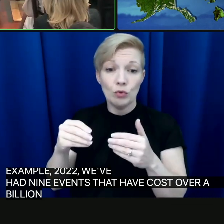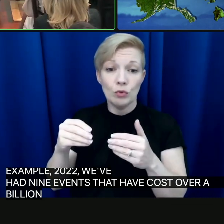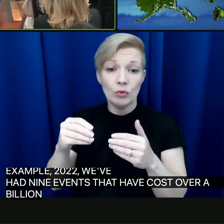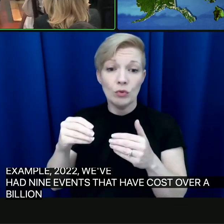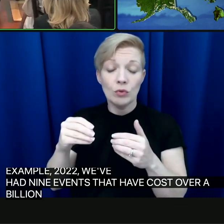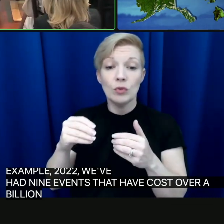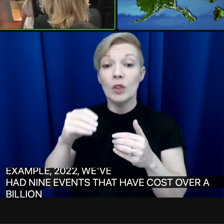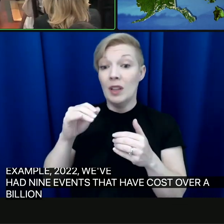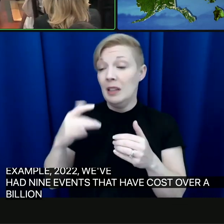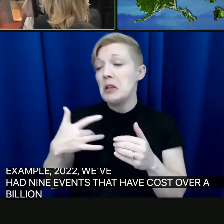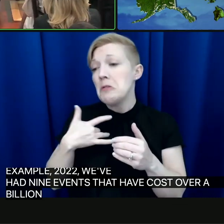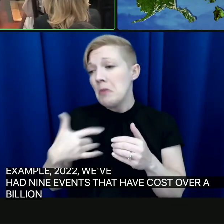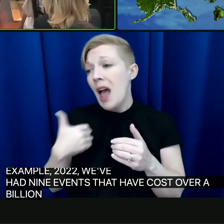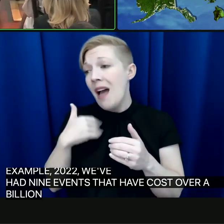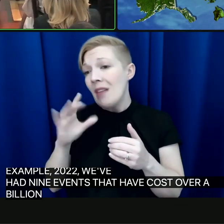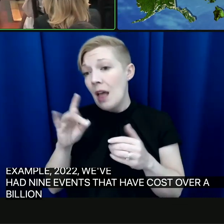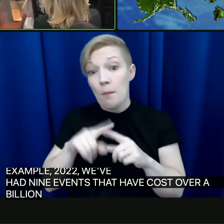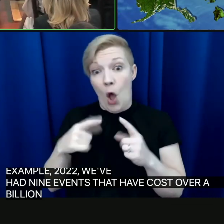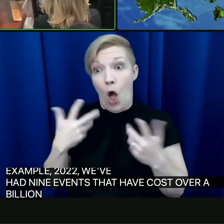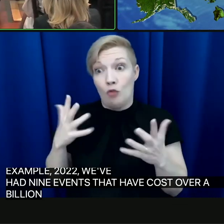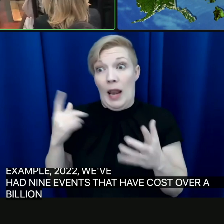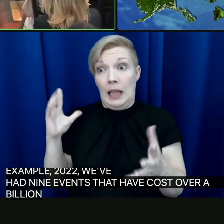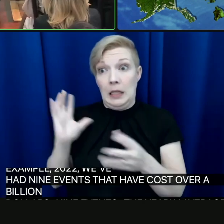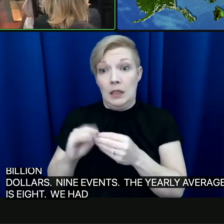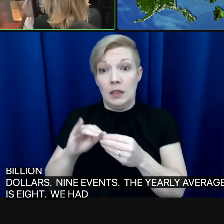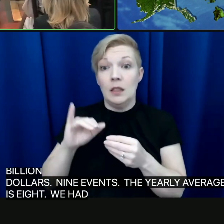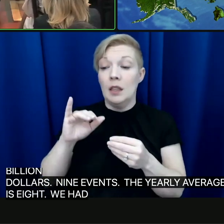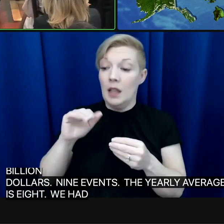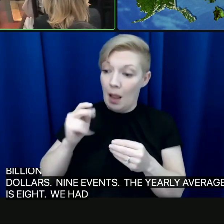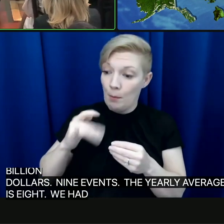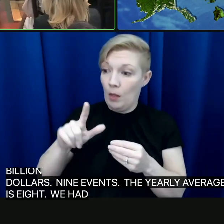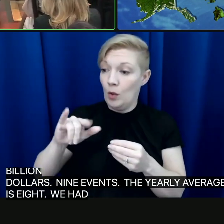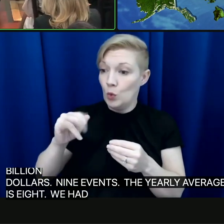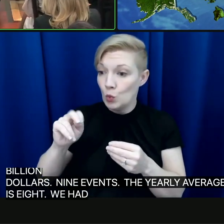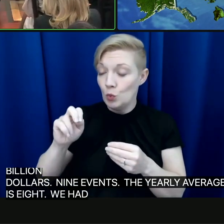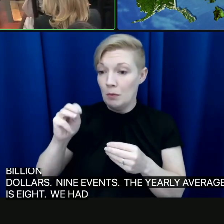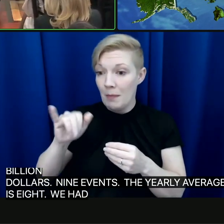a drought, the severe weather back in April. At June and May, we had hailstorms in May,